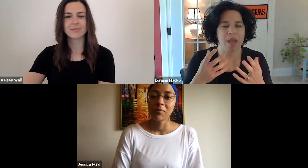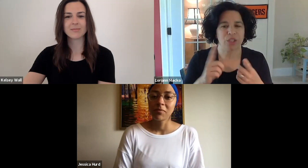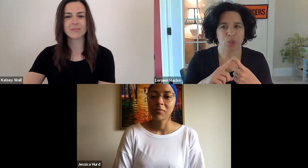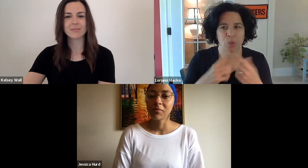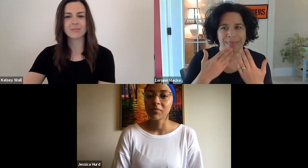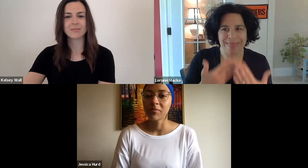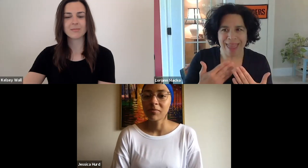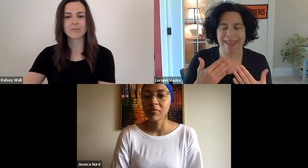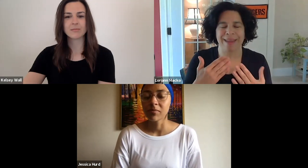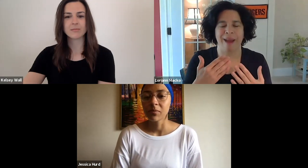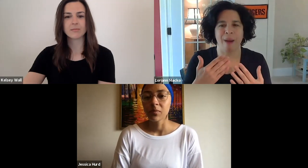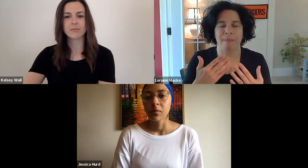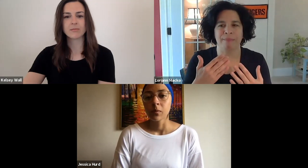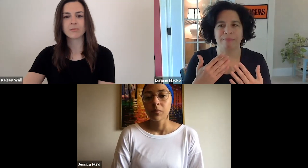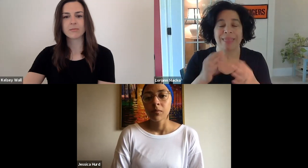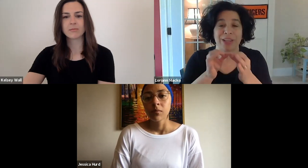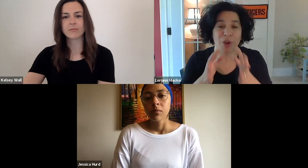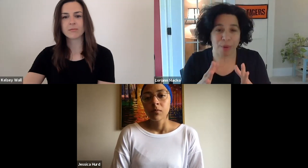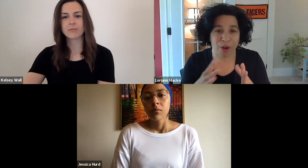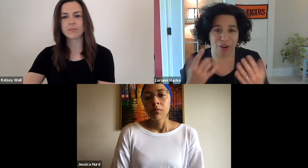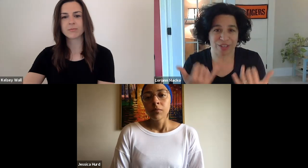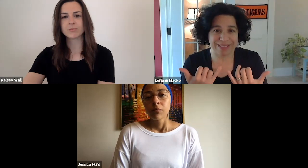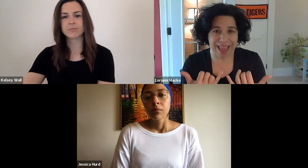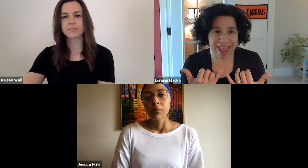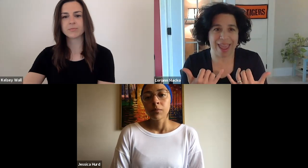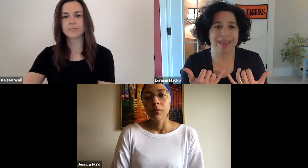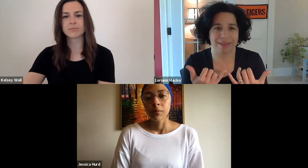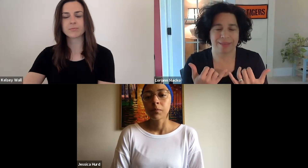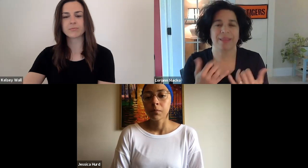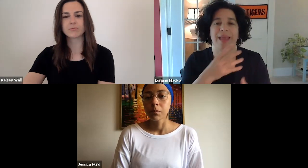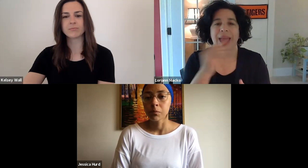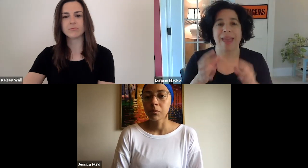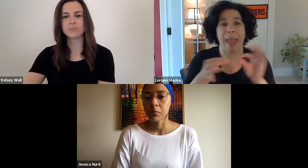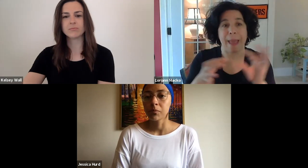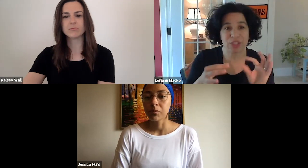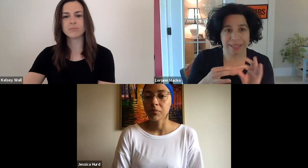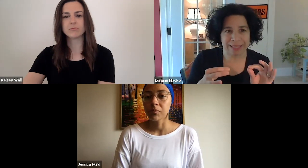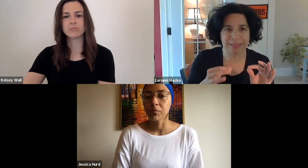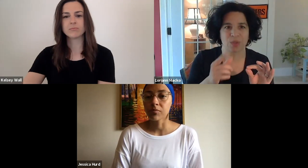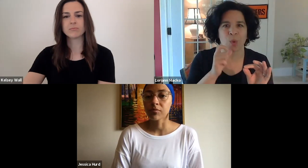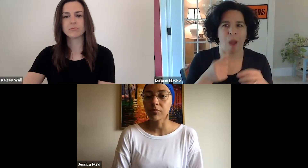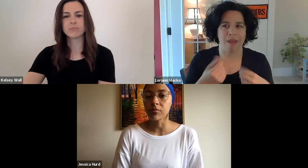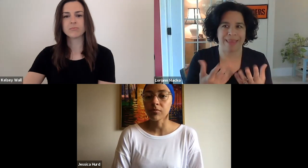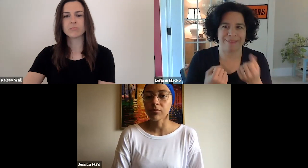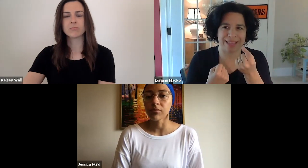I just wanted to thank our interpreters today and our captionists who are providing support